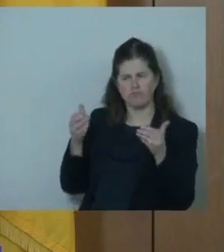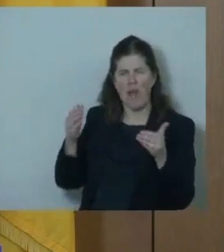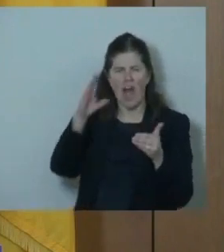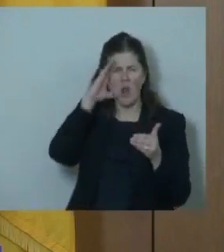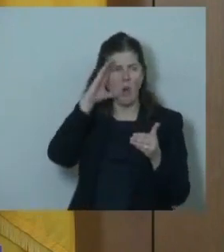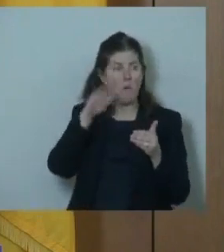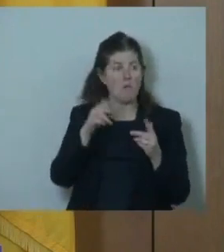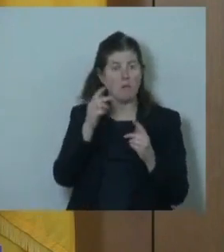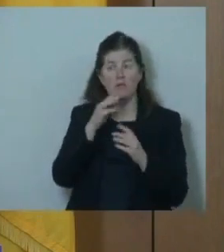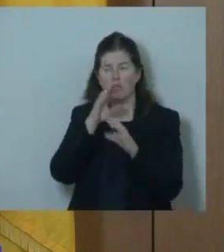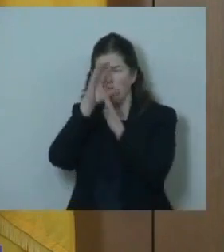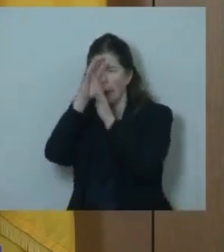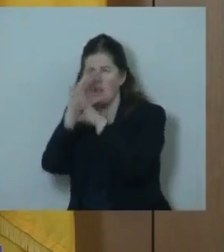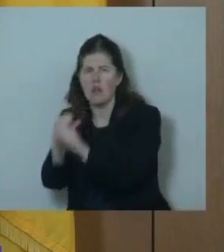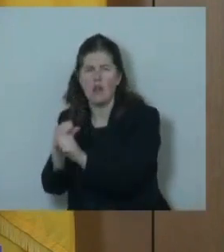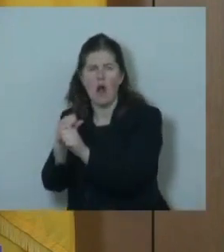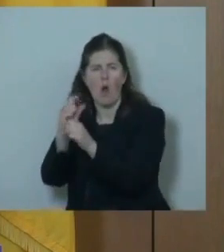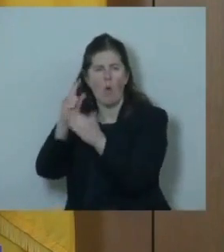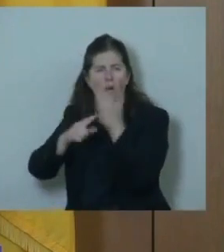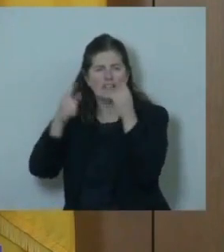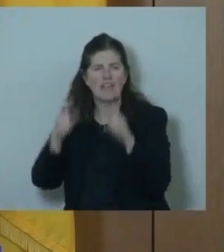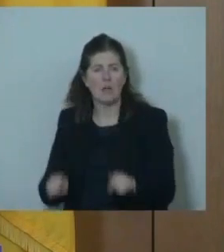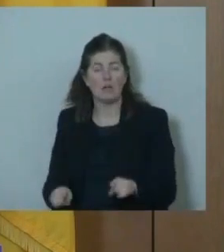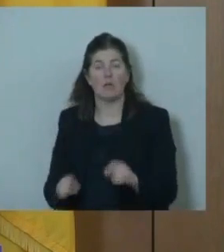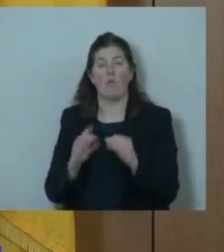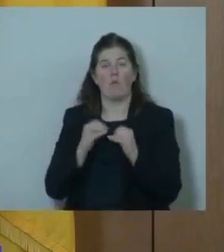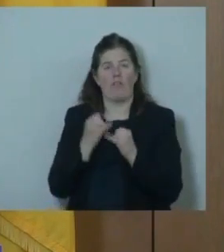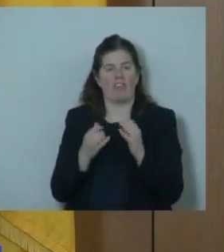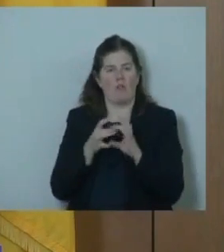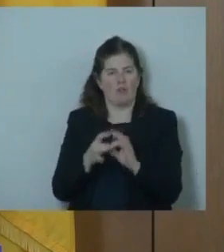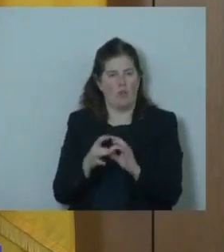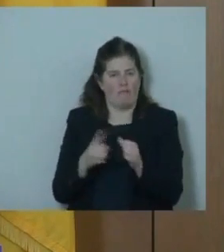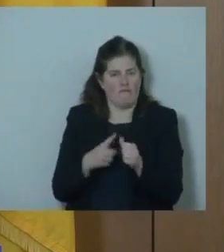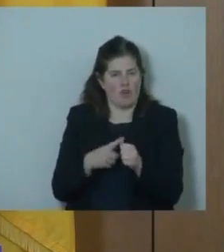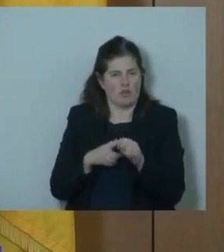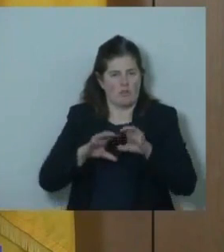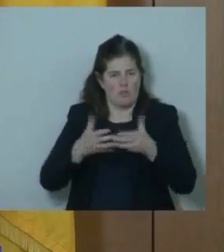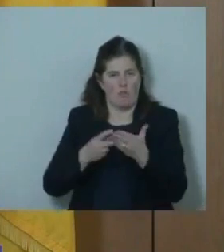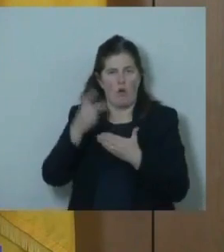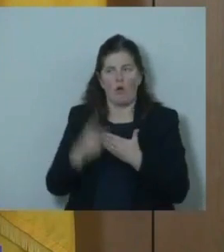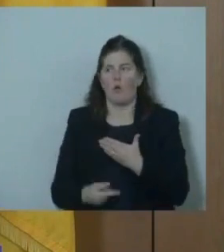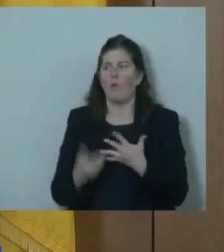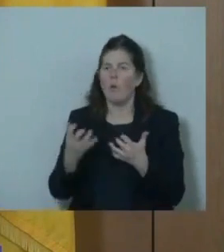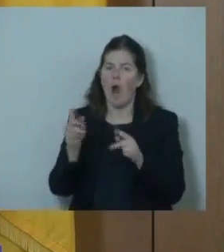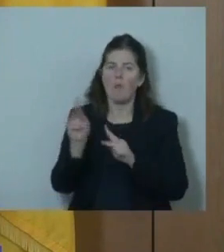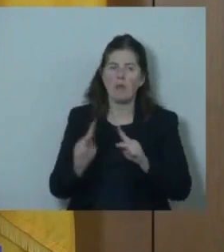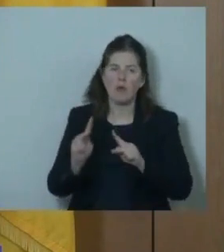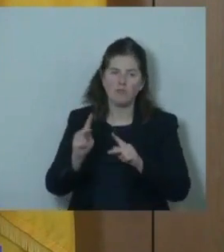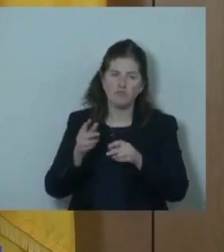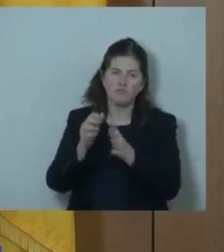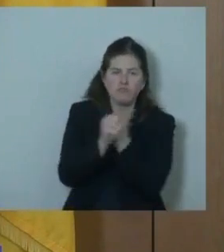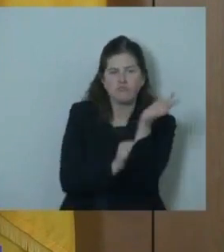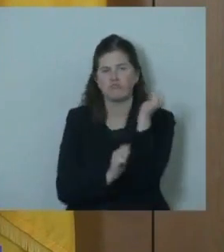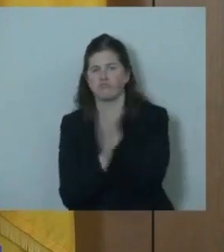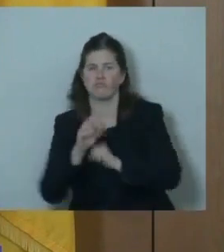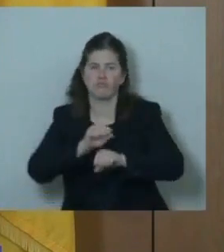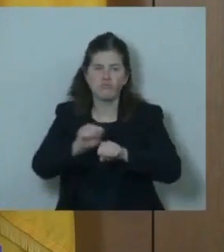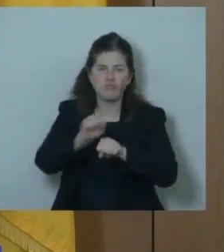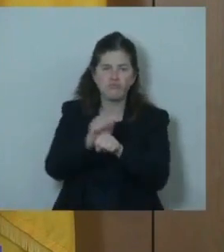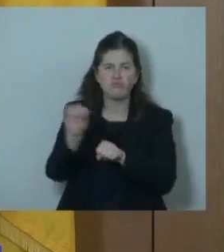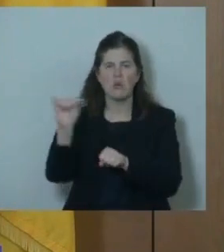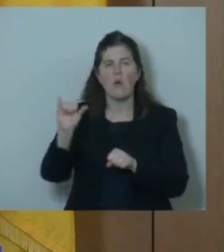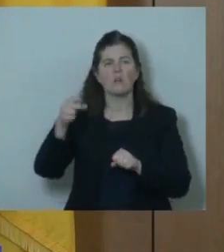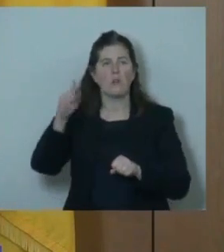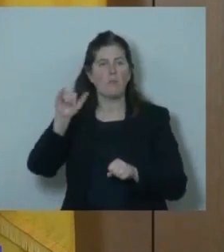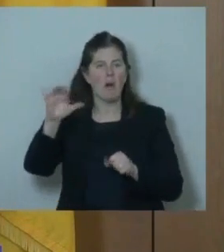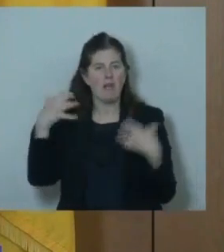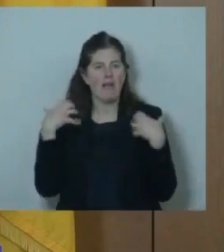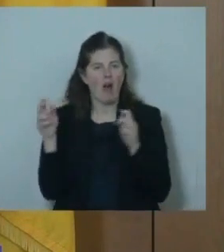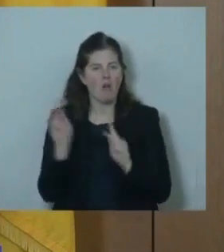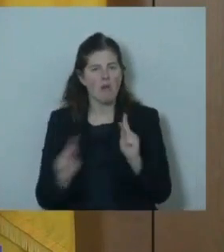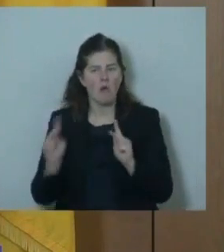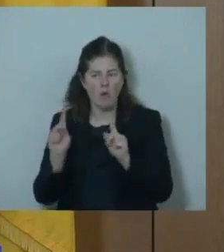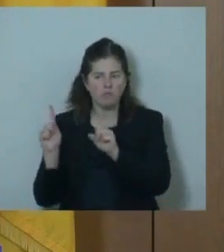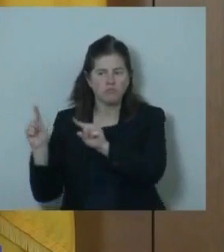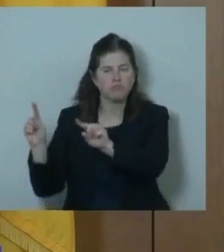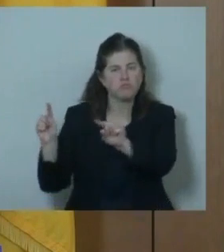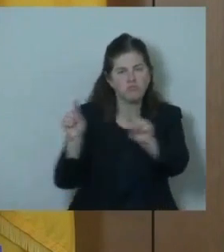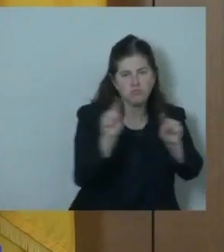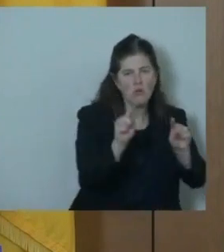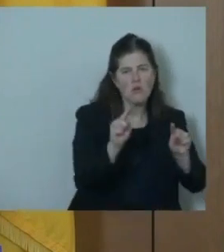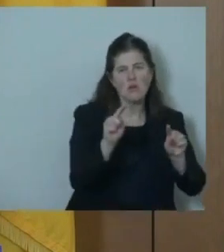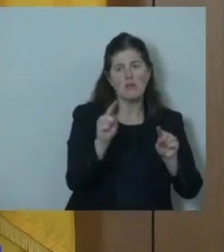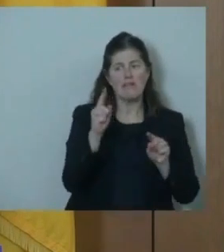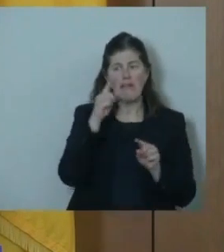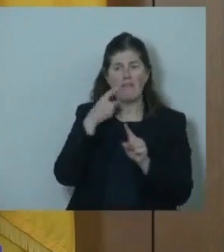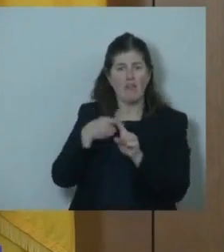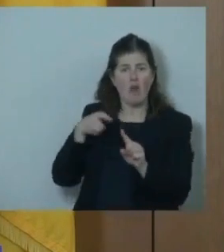WE ARE IN A TESTING PHASE RIGHT NOW AND LOOKING AT IF THAT IS THE DECISION WE ARE GOING TO MAKE YOUR PEOPLE ARE JUST IT IN ABOUT HOW THAT PILOT IS GOING.